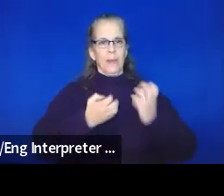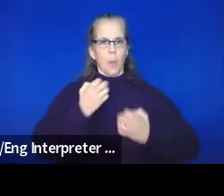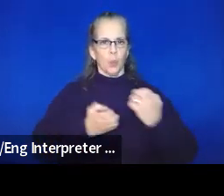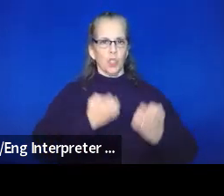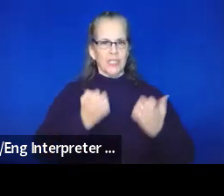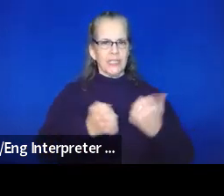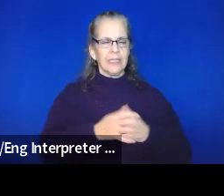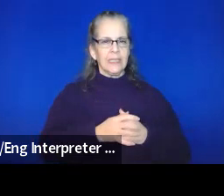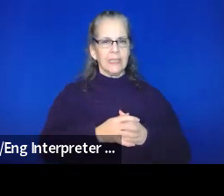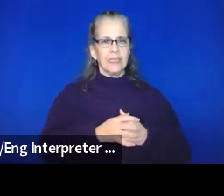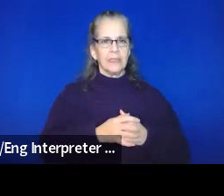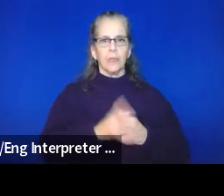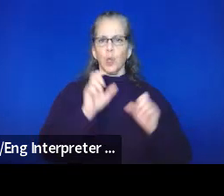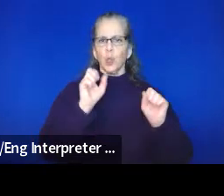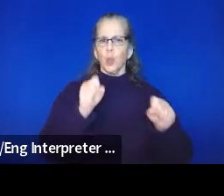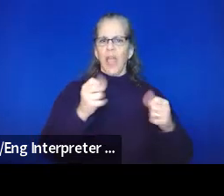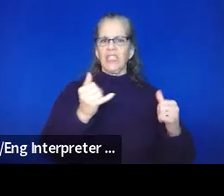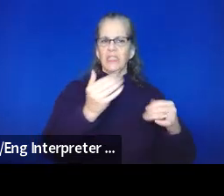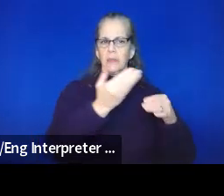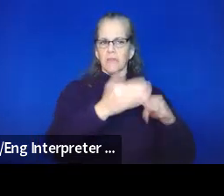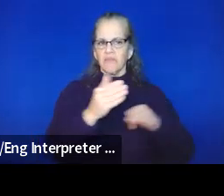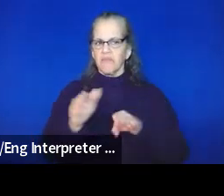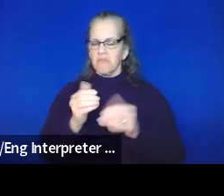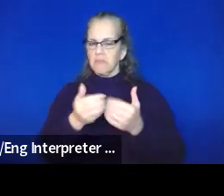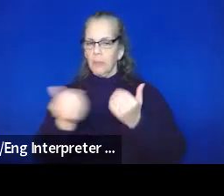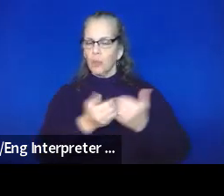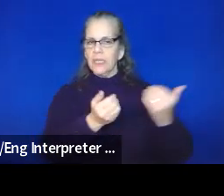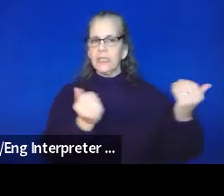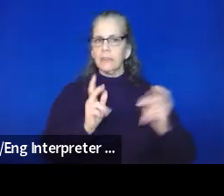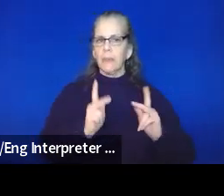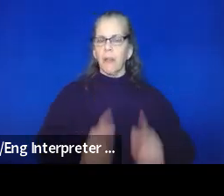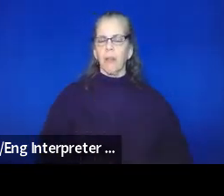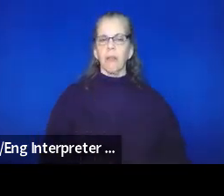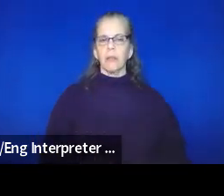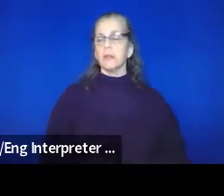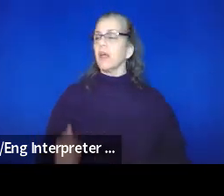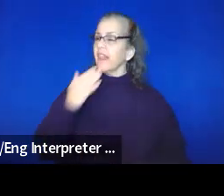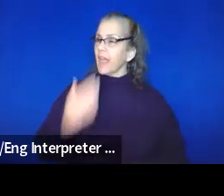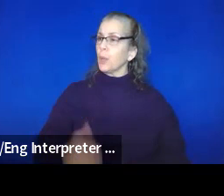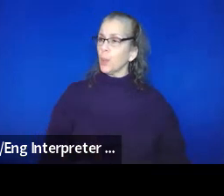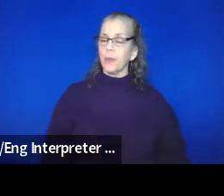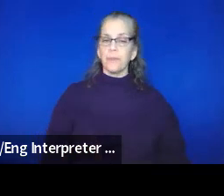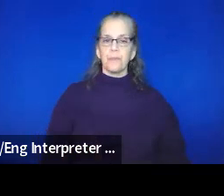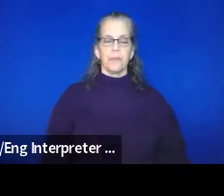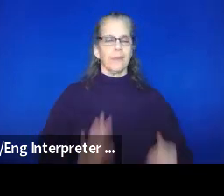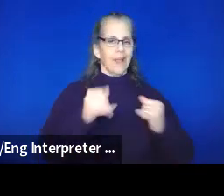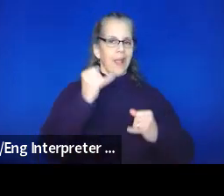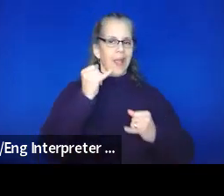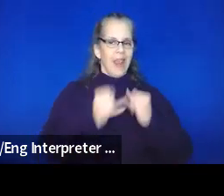can segregate out people pretty well. Thank you. So we're down to the last five minutes, so we'll try to